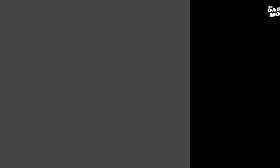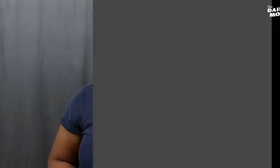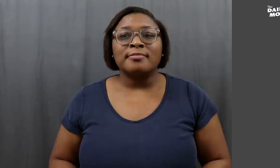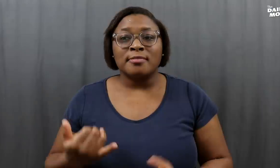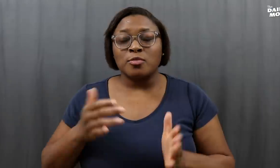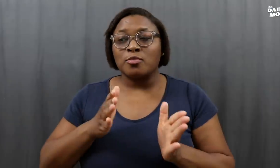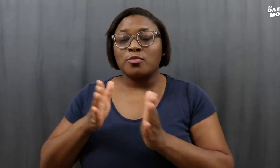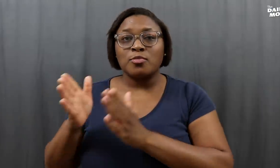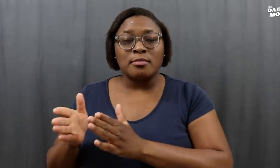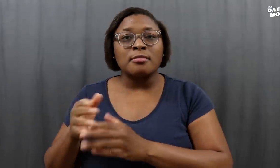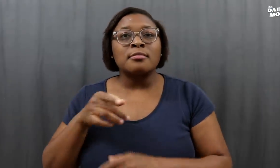Now in separate but related news,